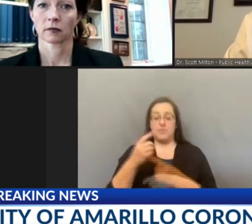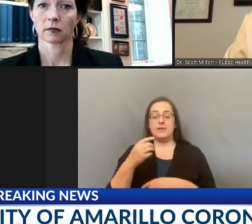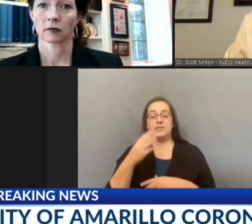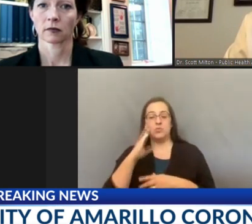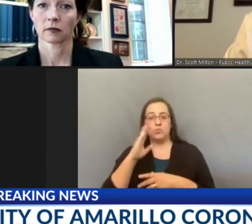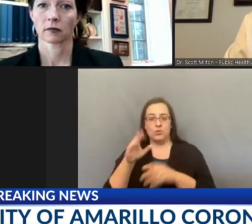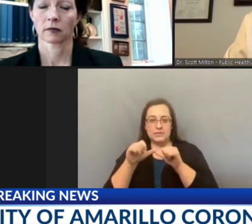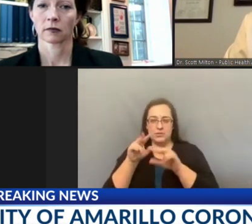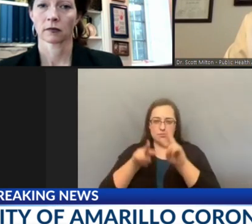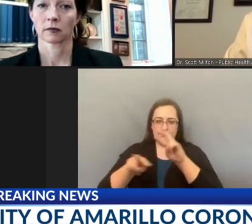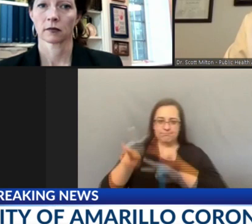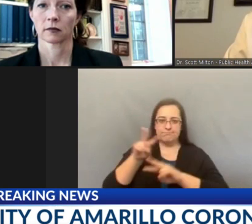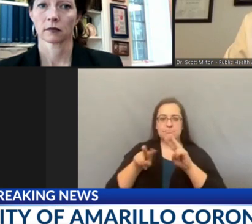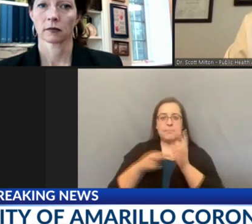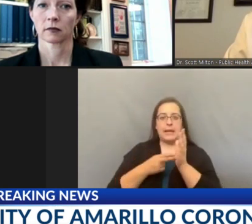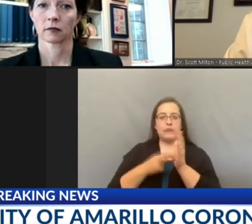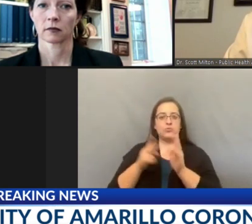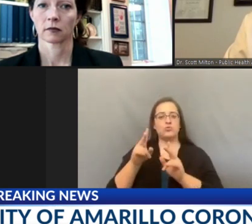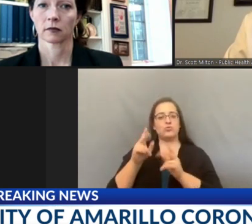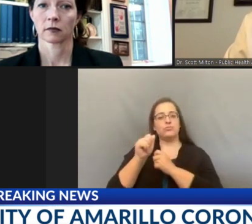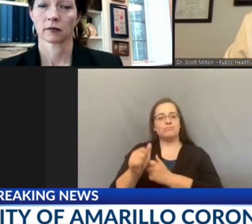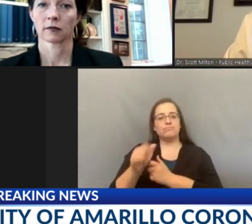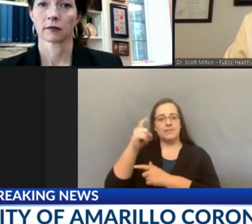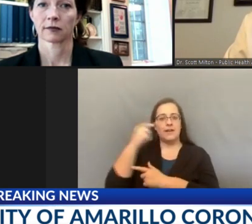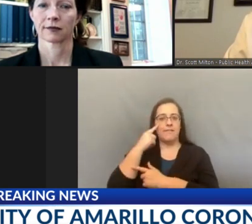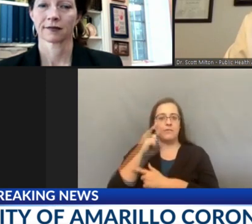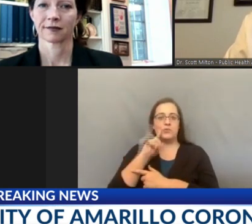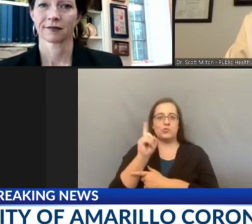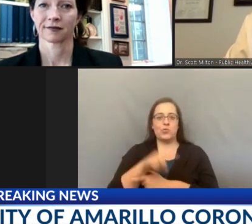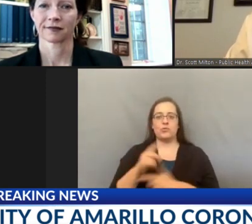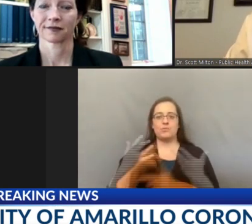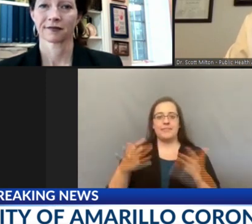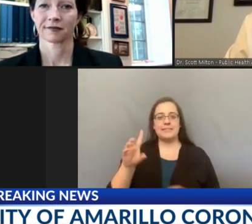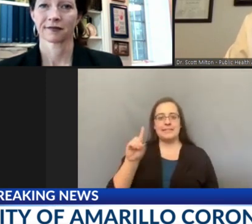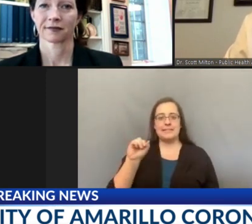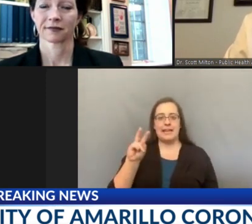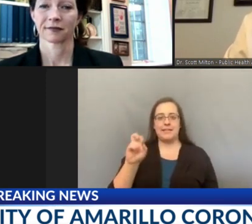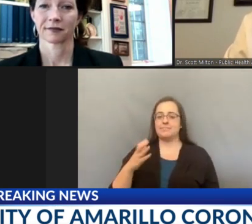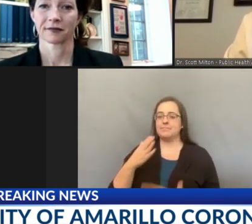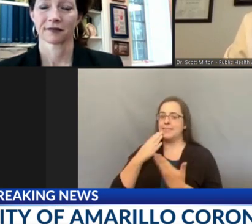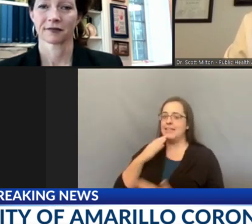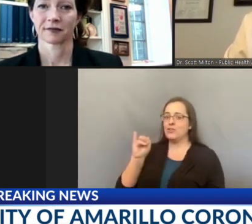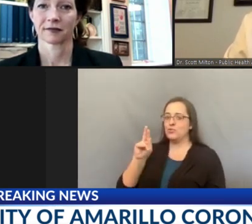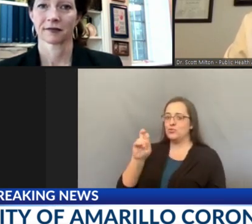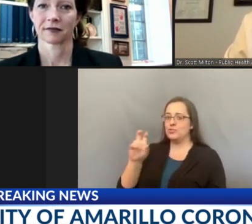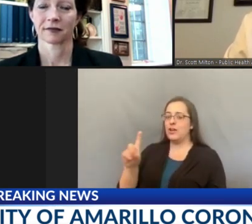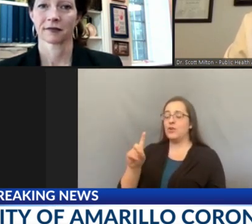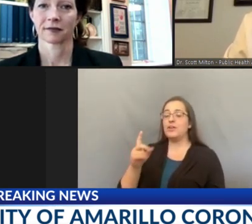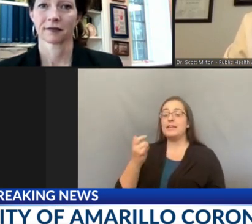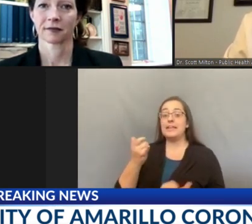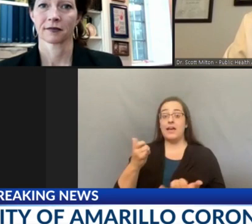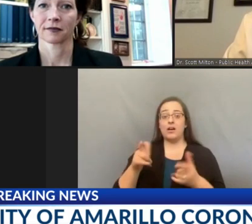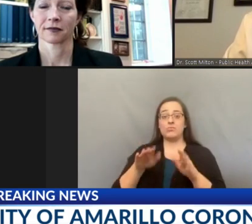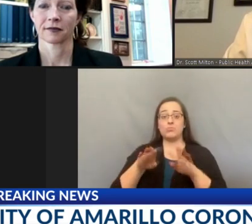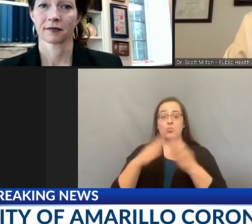STANDARDS AND TIMELINES AS PUBLIC SCHOOLS. THE CONTINUE TO MONITOR WITH